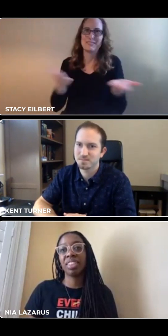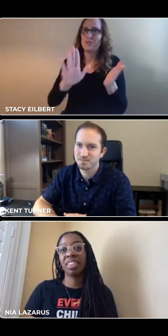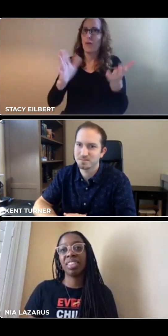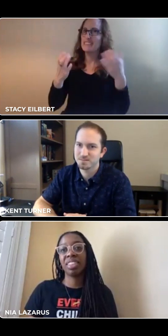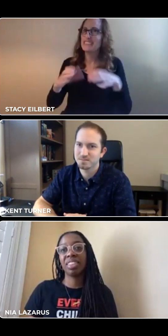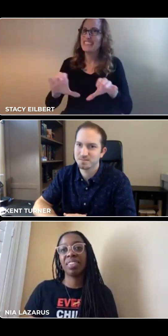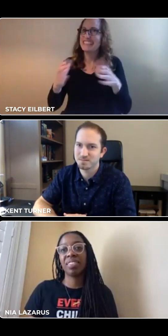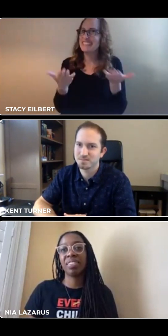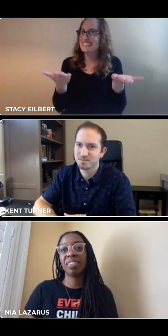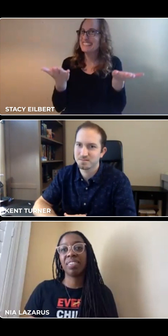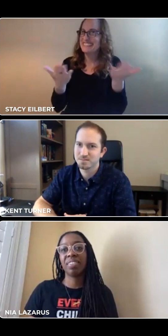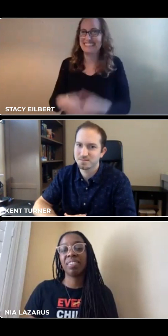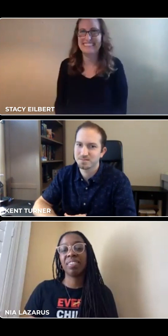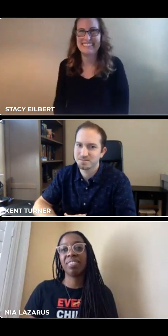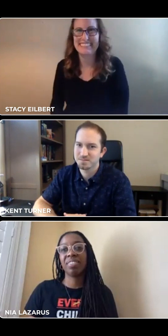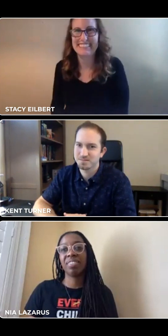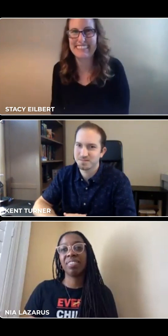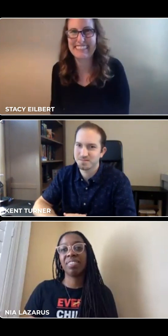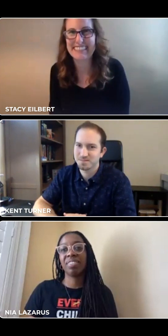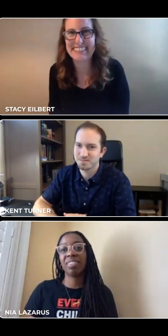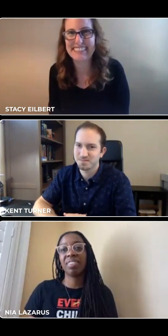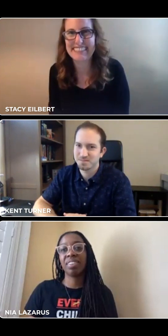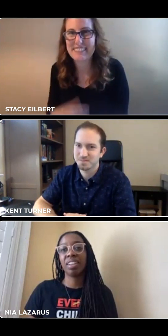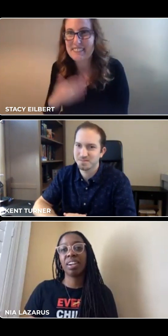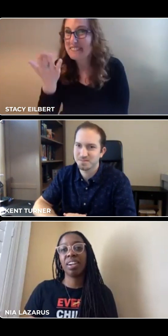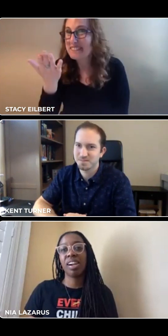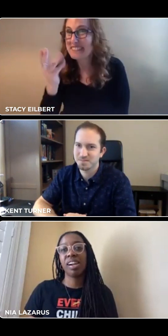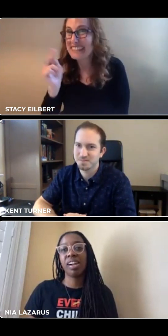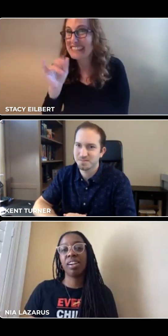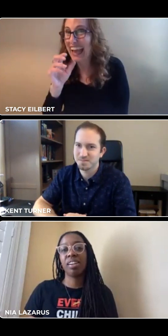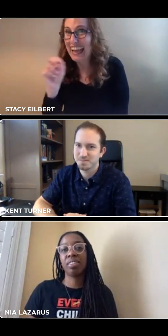Or, if there's something that you HAVE to discuss, here is your chance.